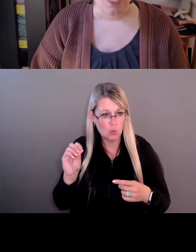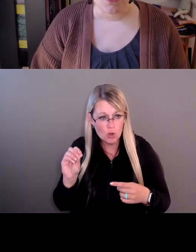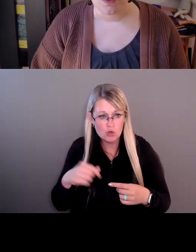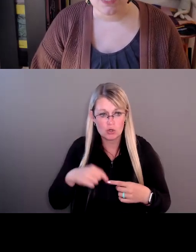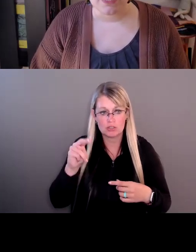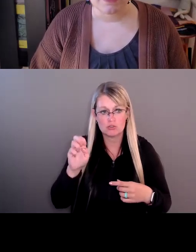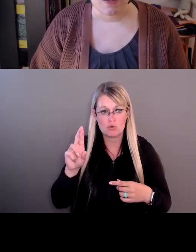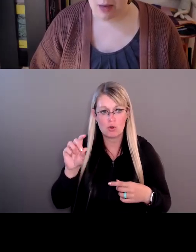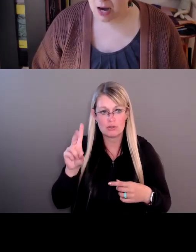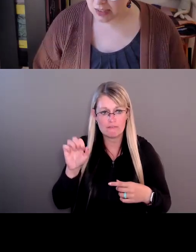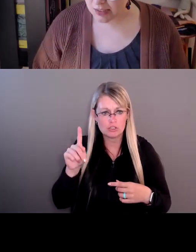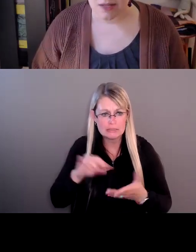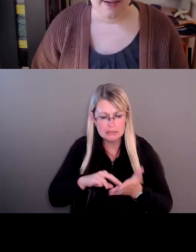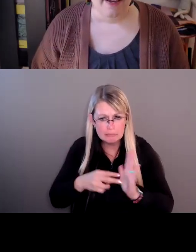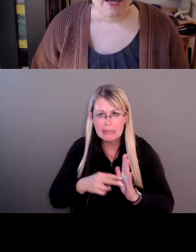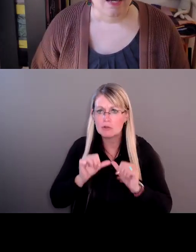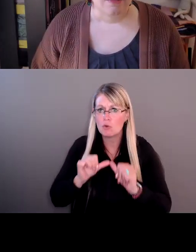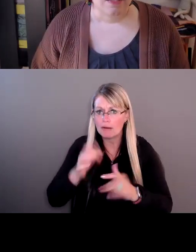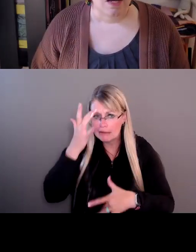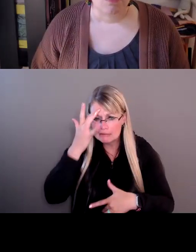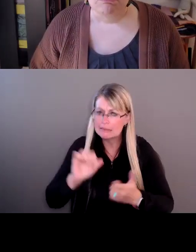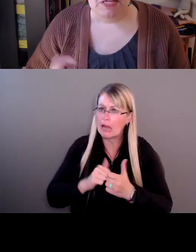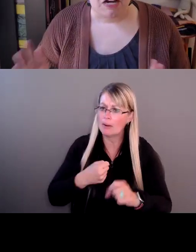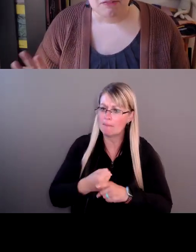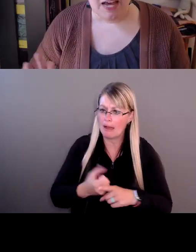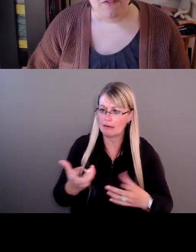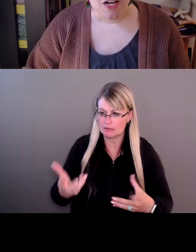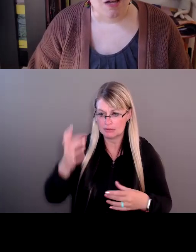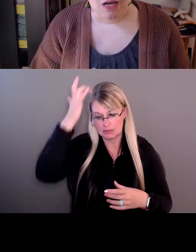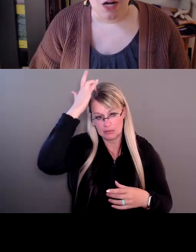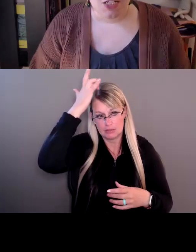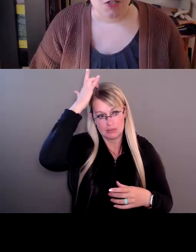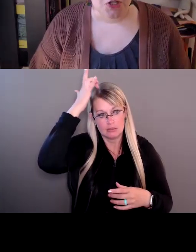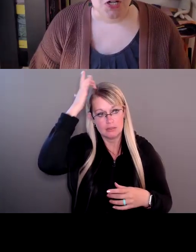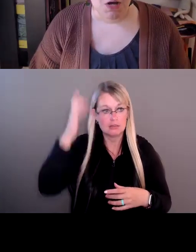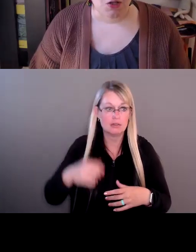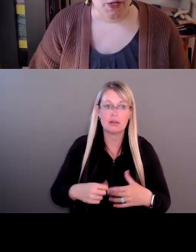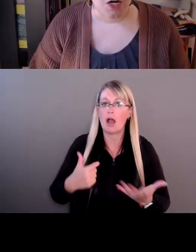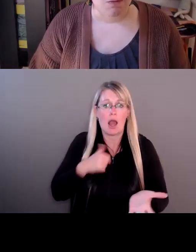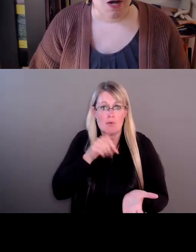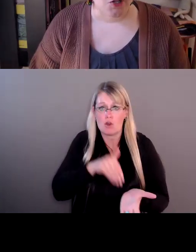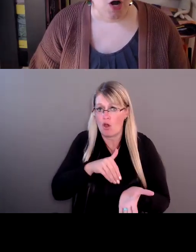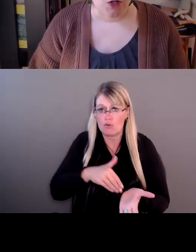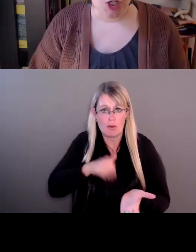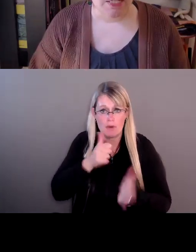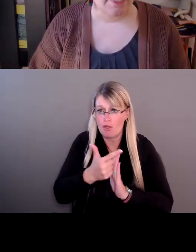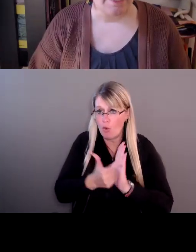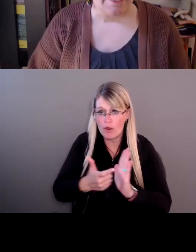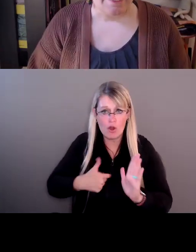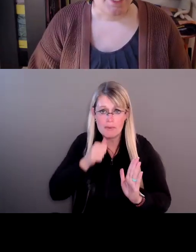how do those things impact us and yes, caveat, I'm not a doctor or lawyer, or a neurologist,